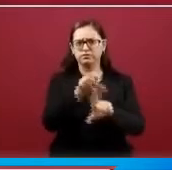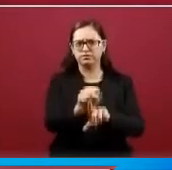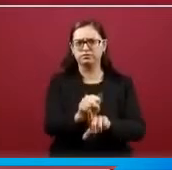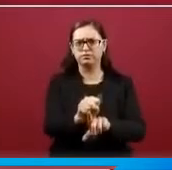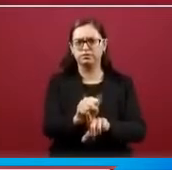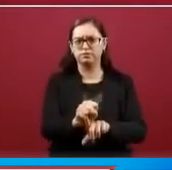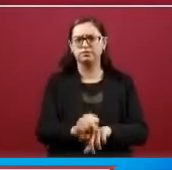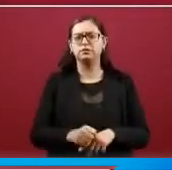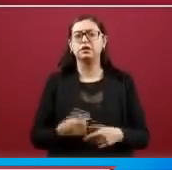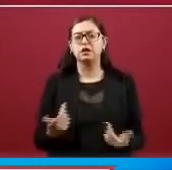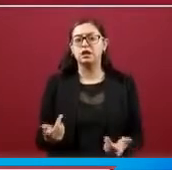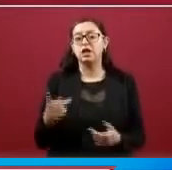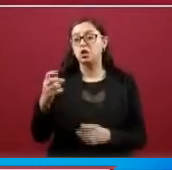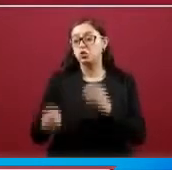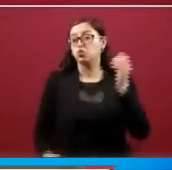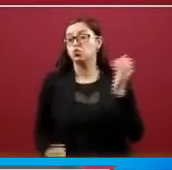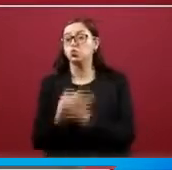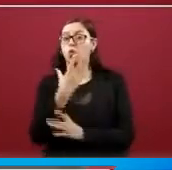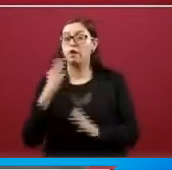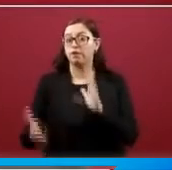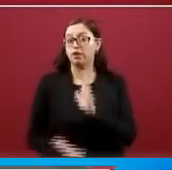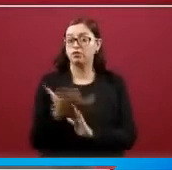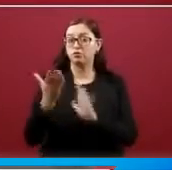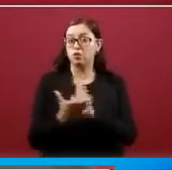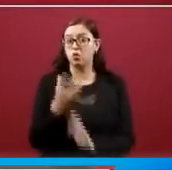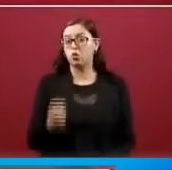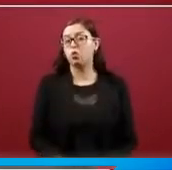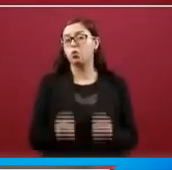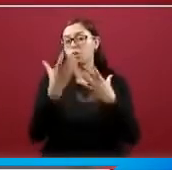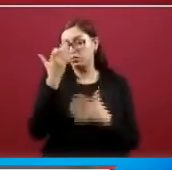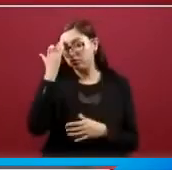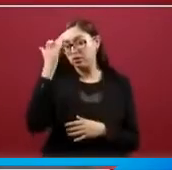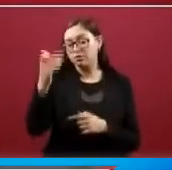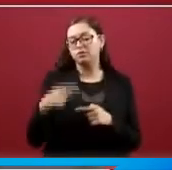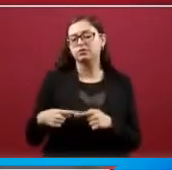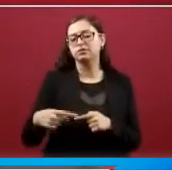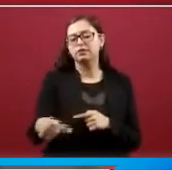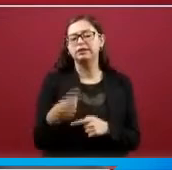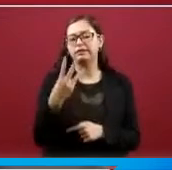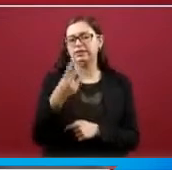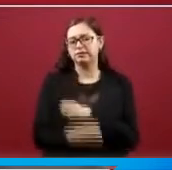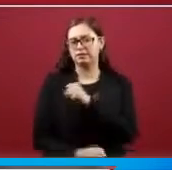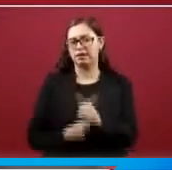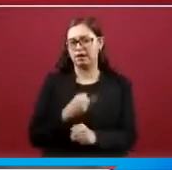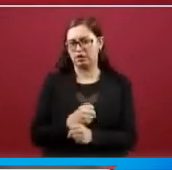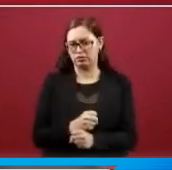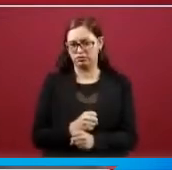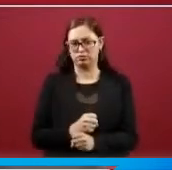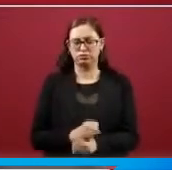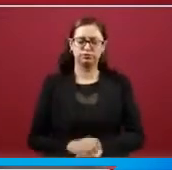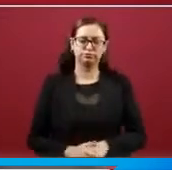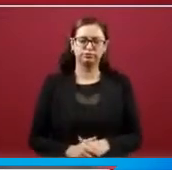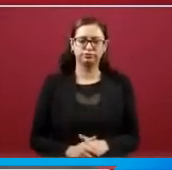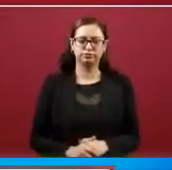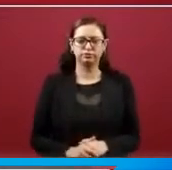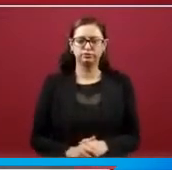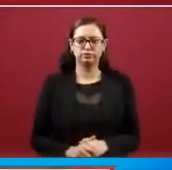It will grow at an average annual rate of 4% during this sexennium Before the neoliberal period grew at a rate of 6%